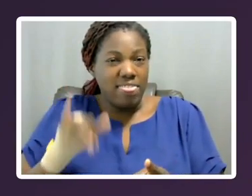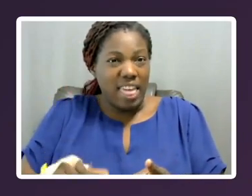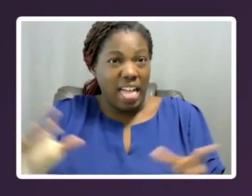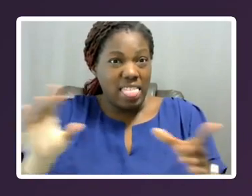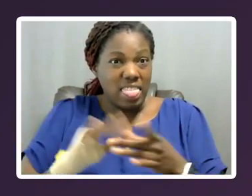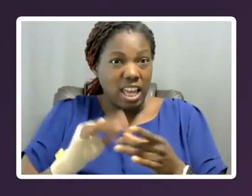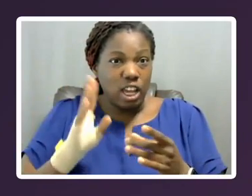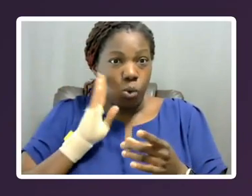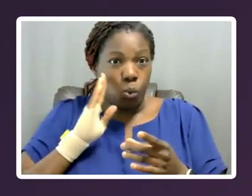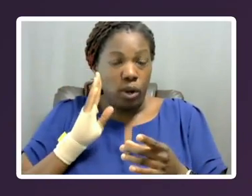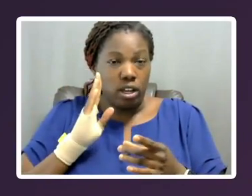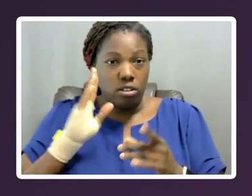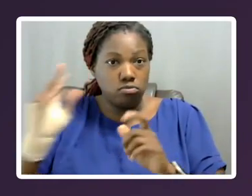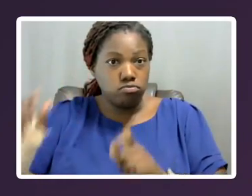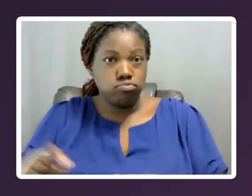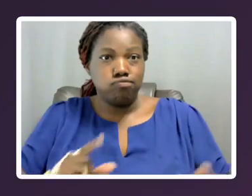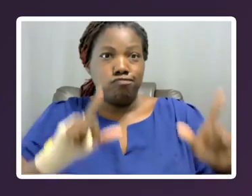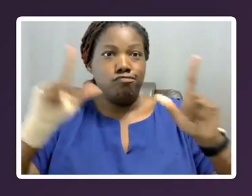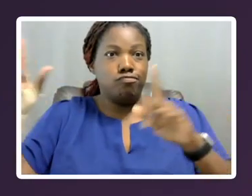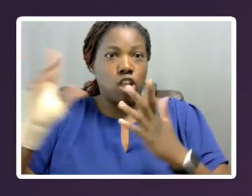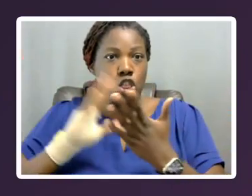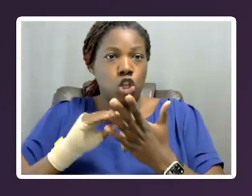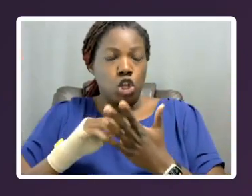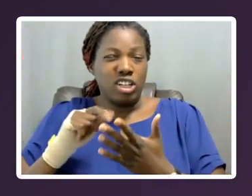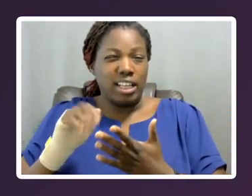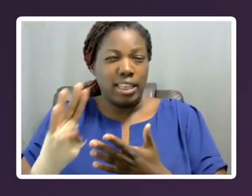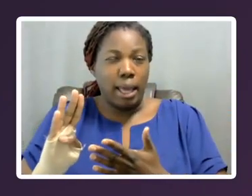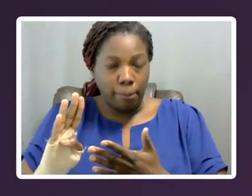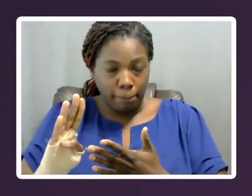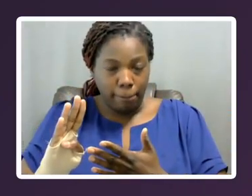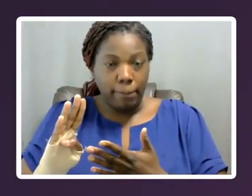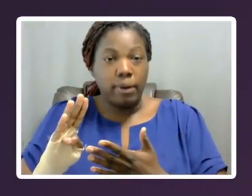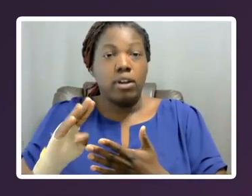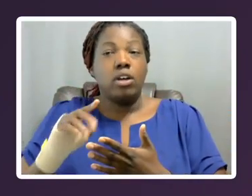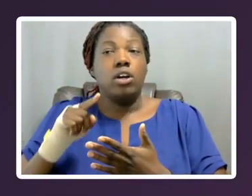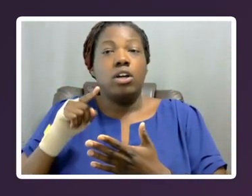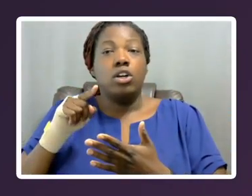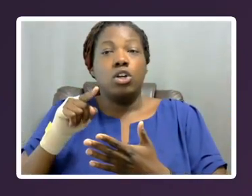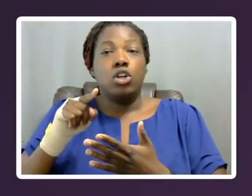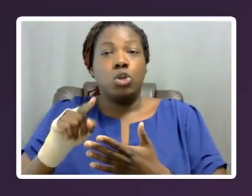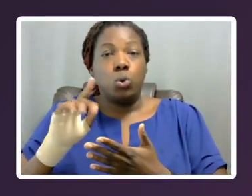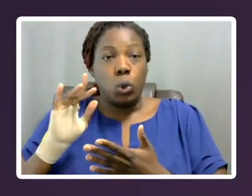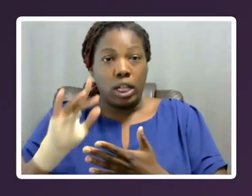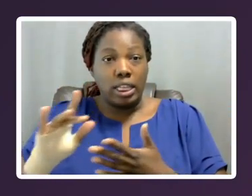the Smithsonian Learning Lab website. And then once you click on the link, the next slide will